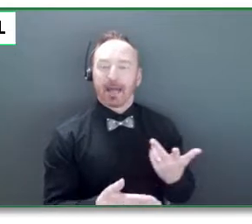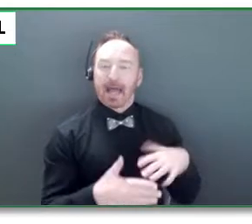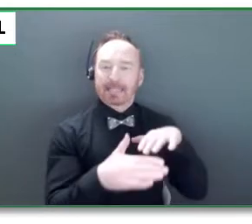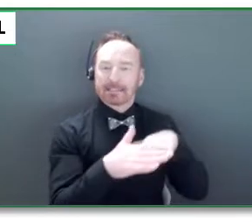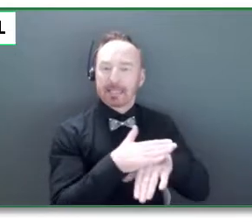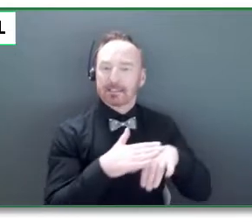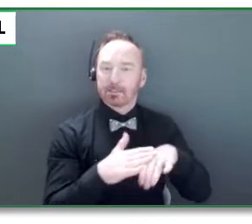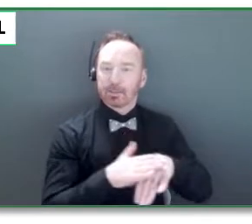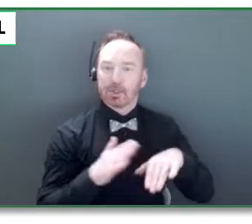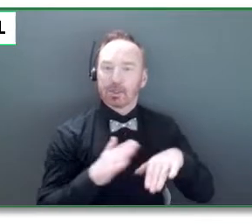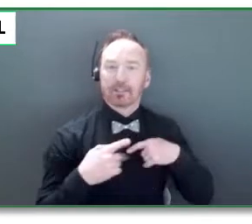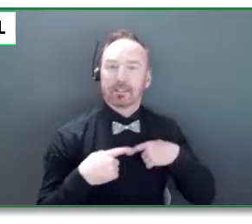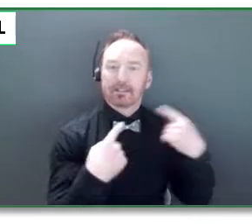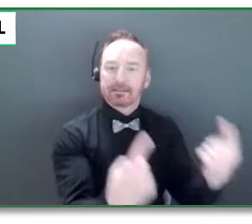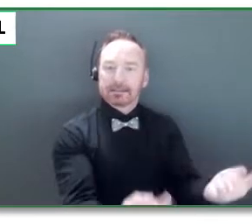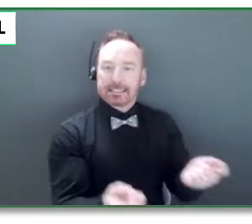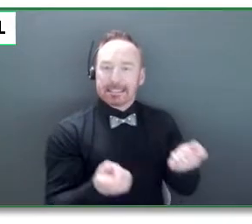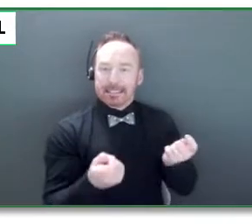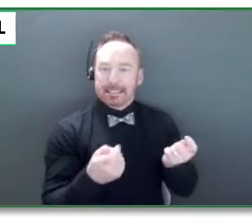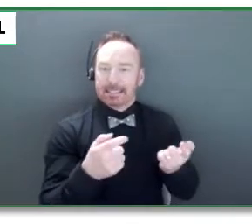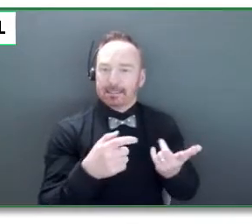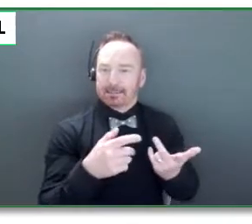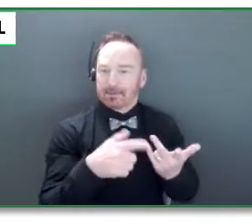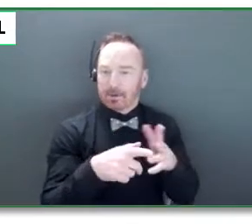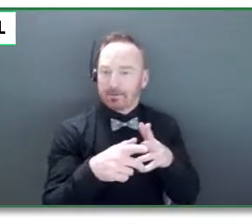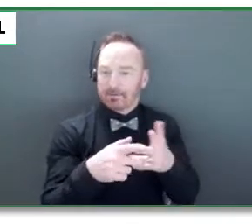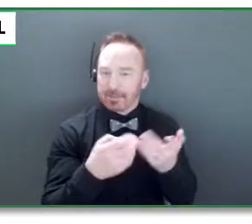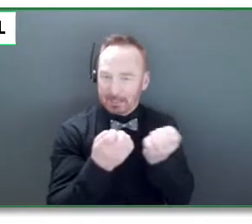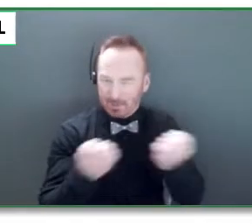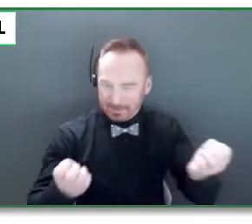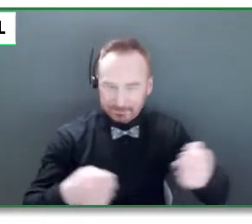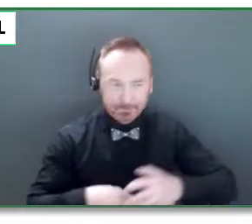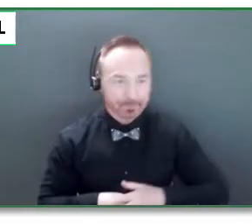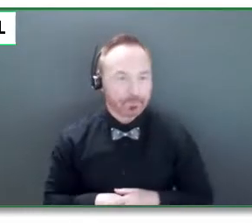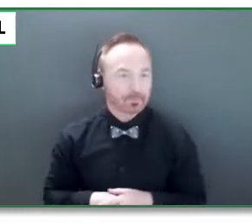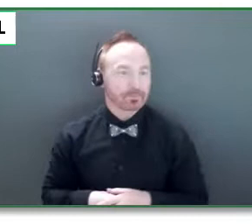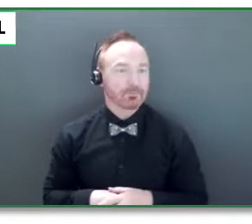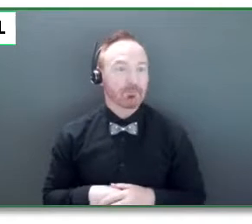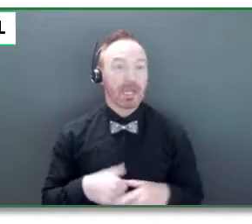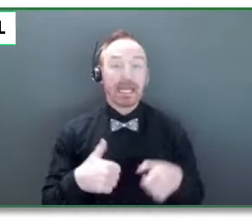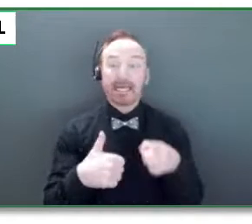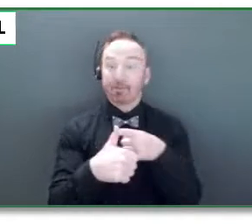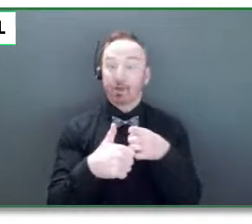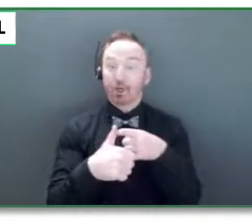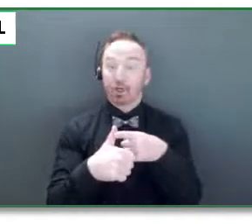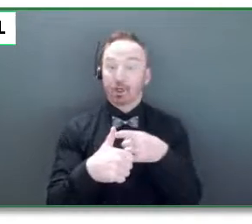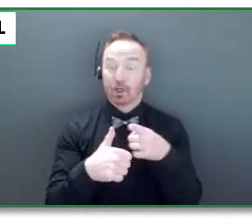structures. Um so with the first obstacle, some trails and activities will never be